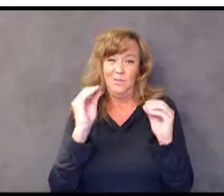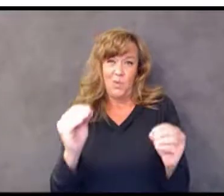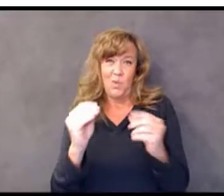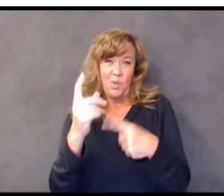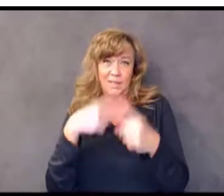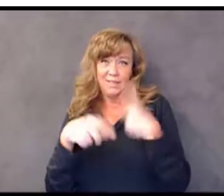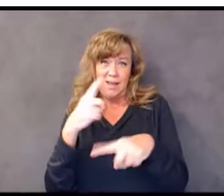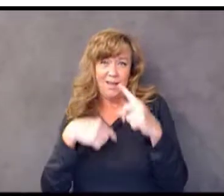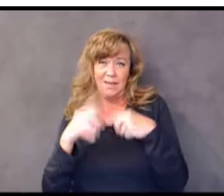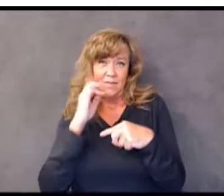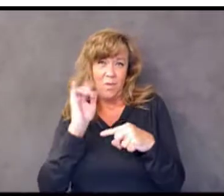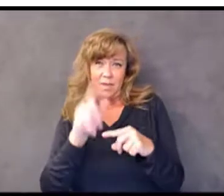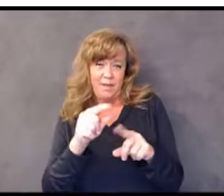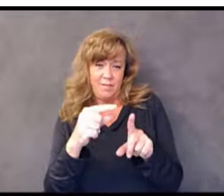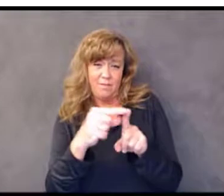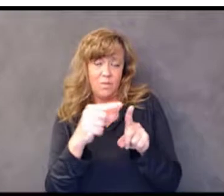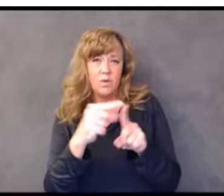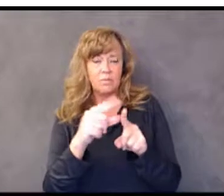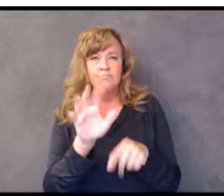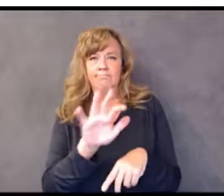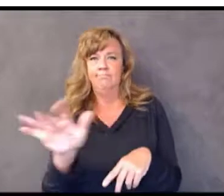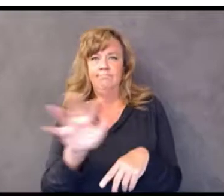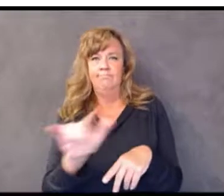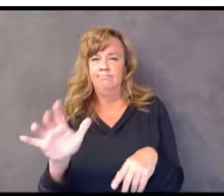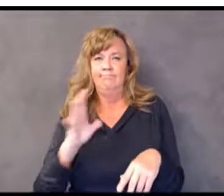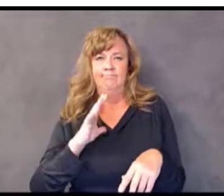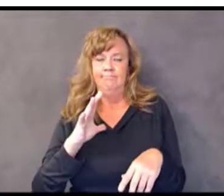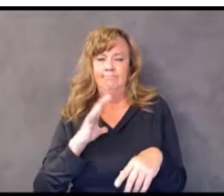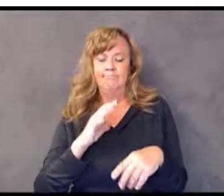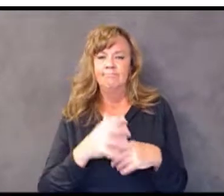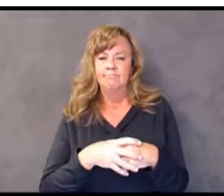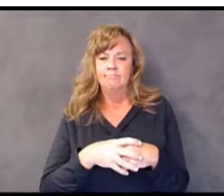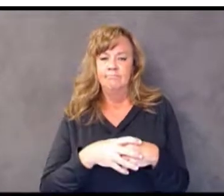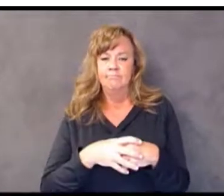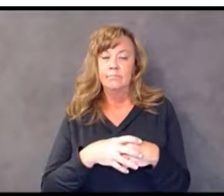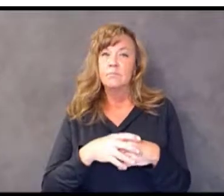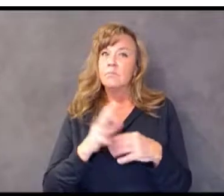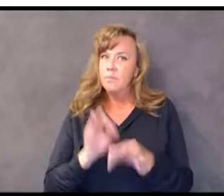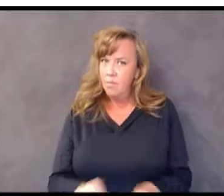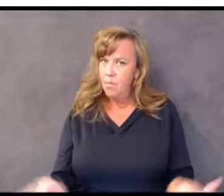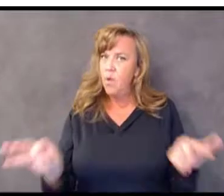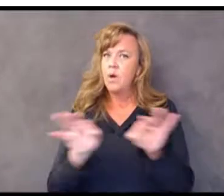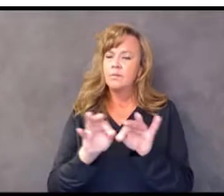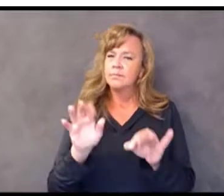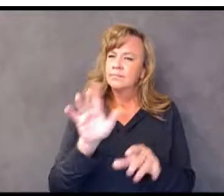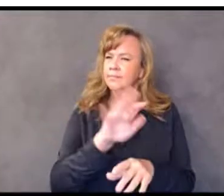If fingerspelling is used, prosody is important to ensure the interpreter is not providing